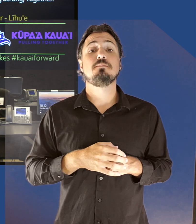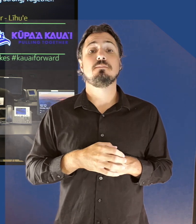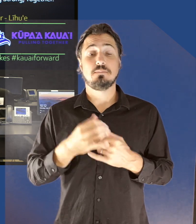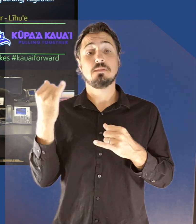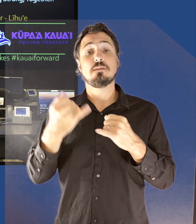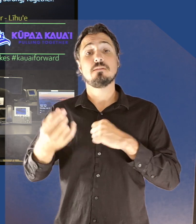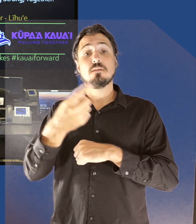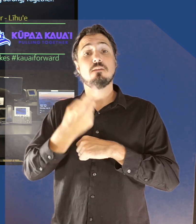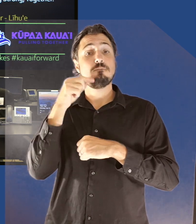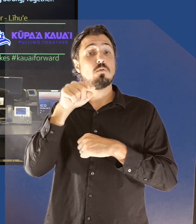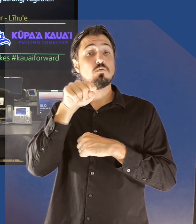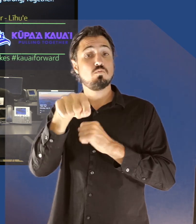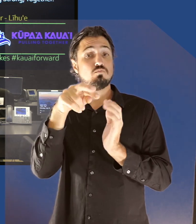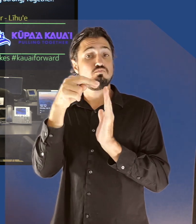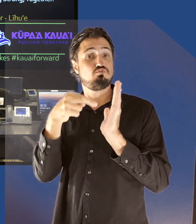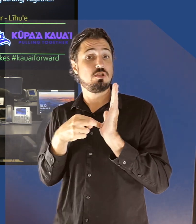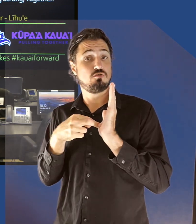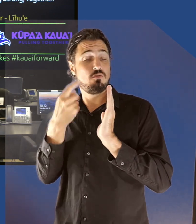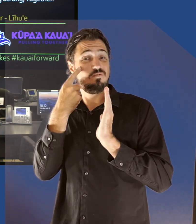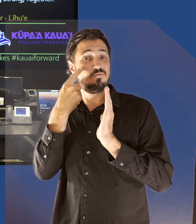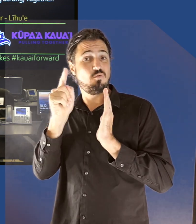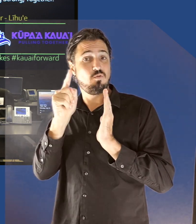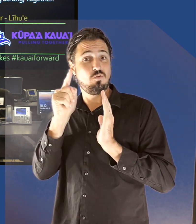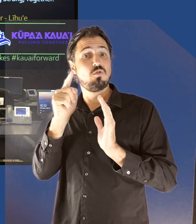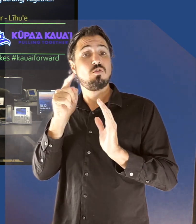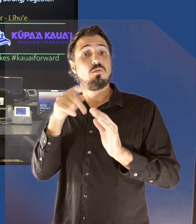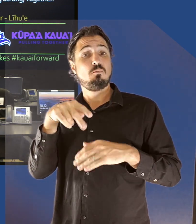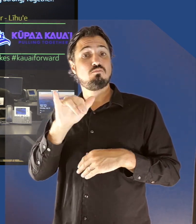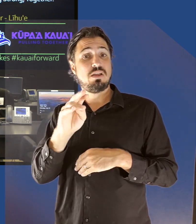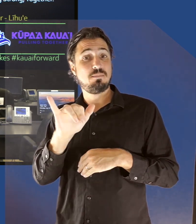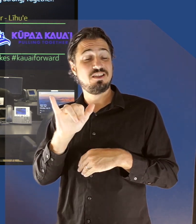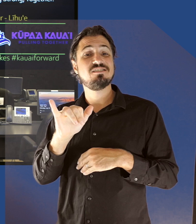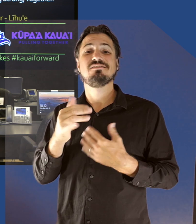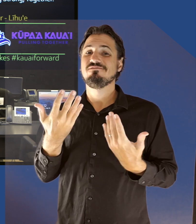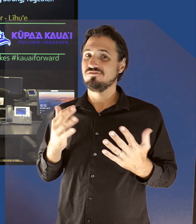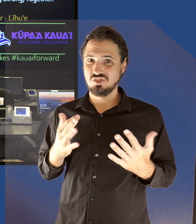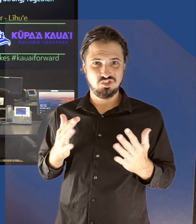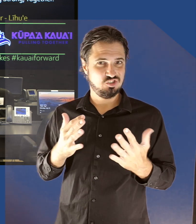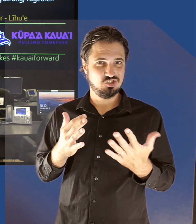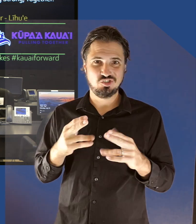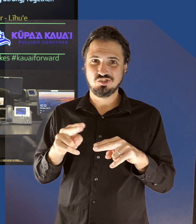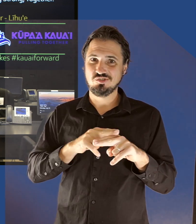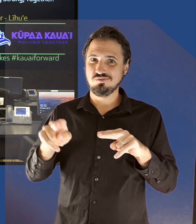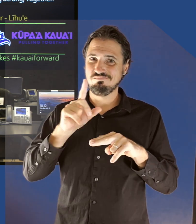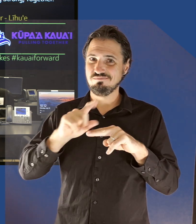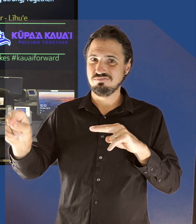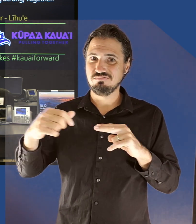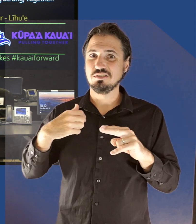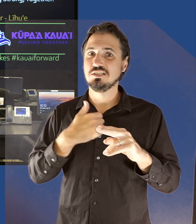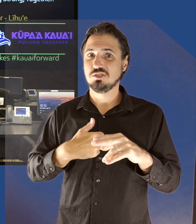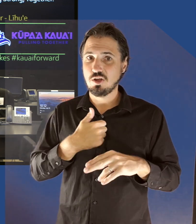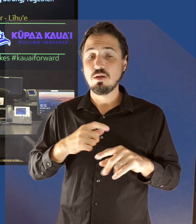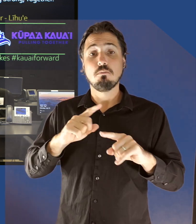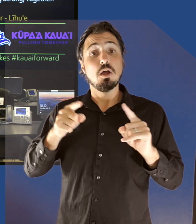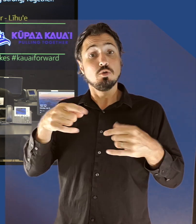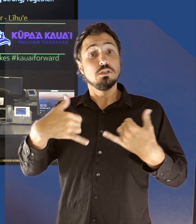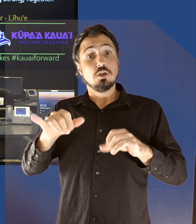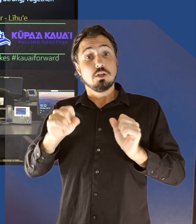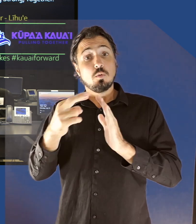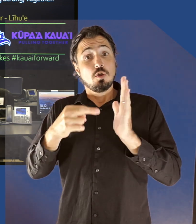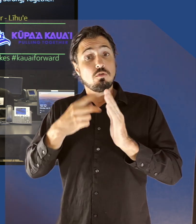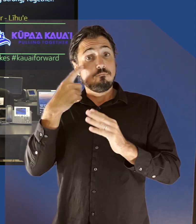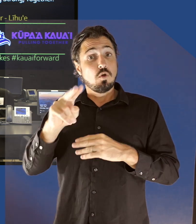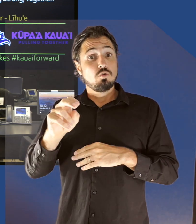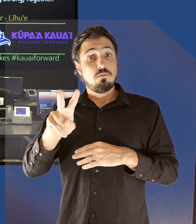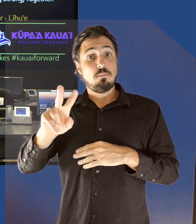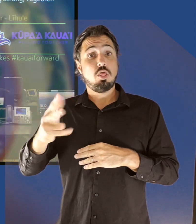The deadline to register for this year’s August 8 primary election has passed, but there is still time to register for the November 3 General Election.